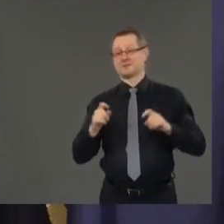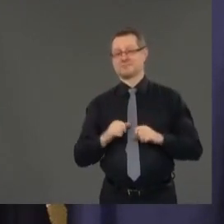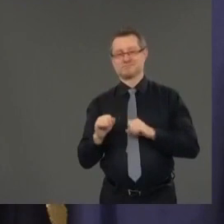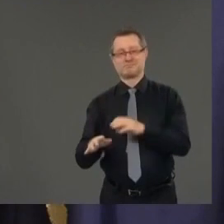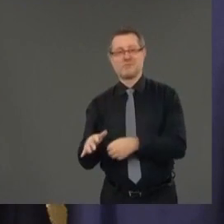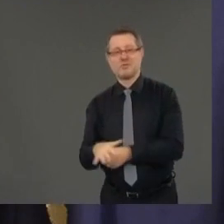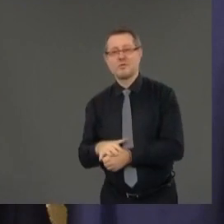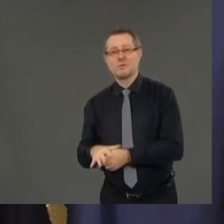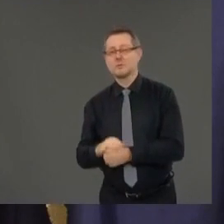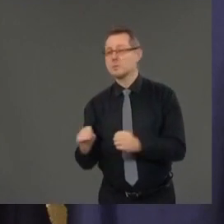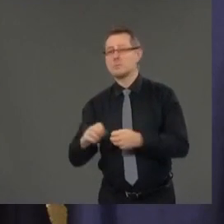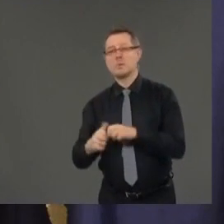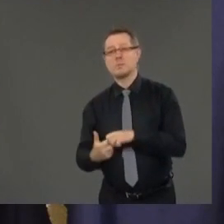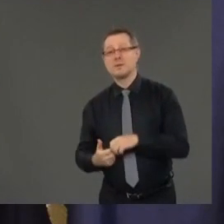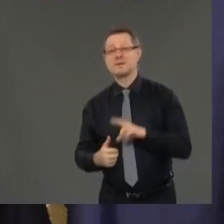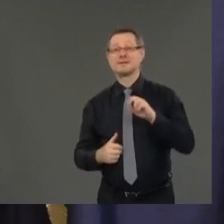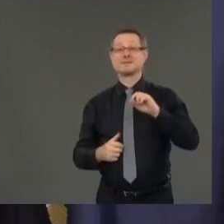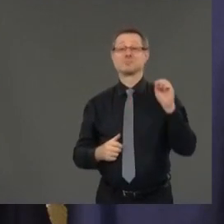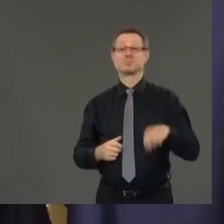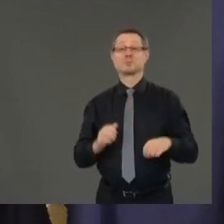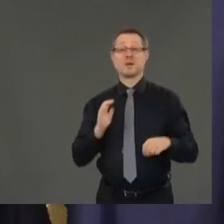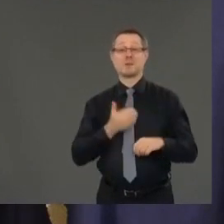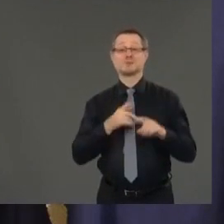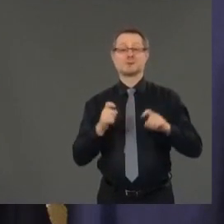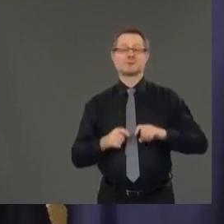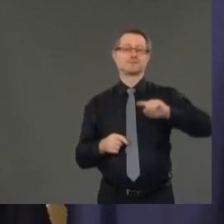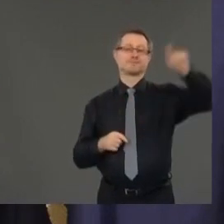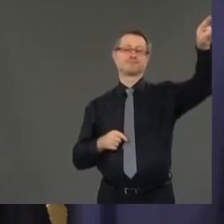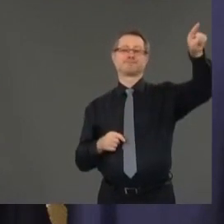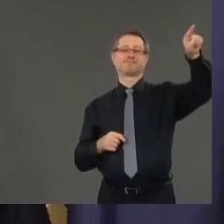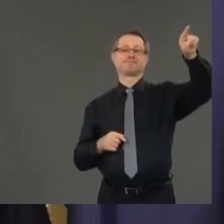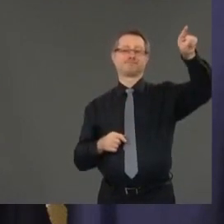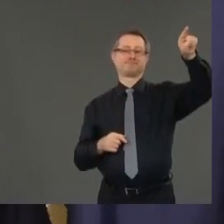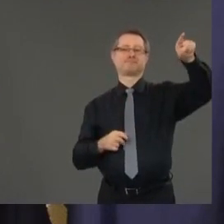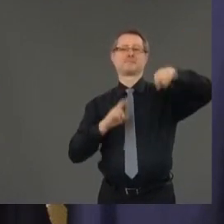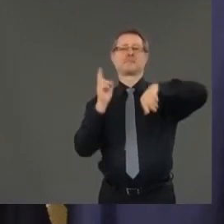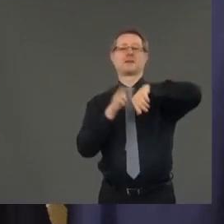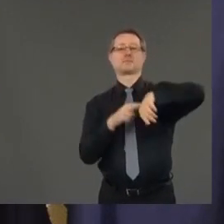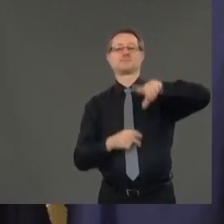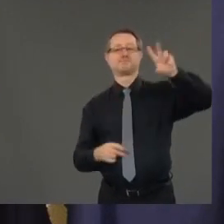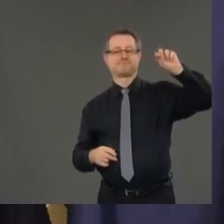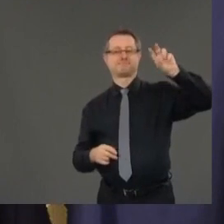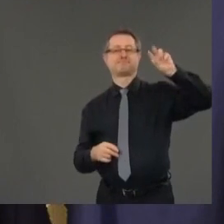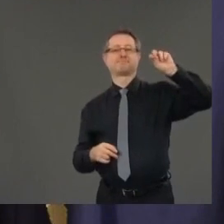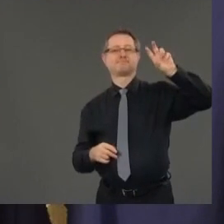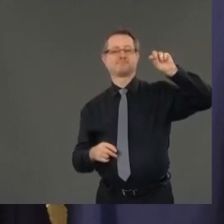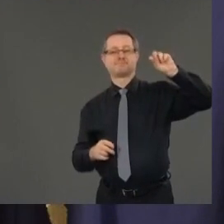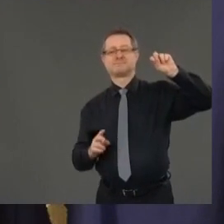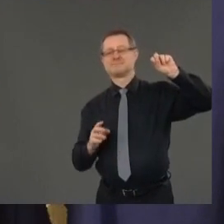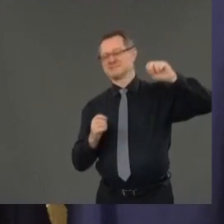SO, 70% OF THE TESTS, NO ISSUE.